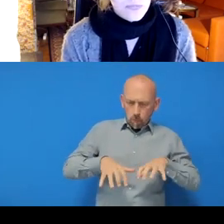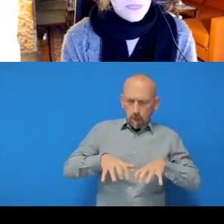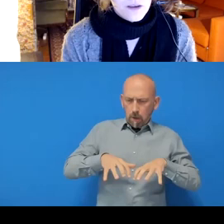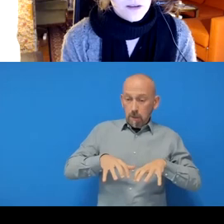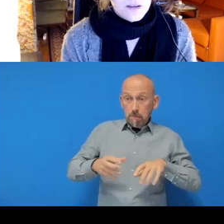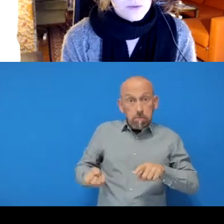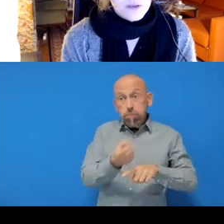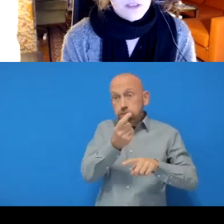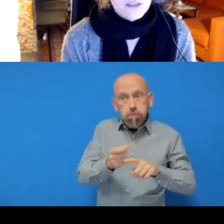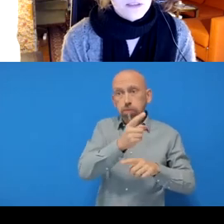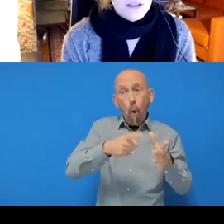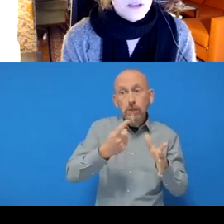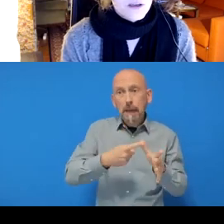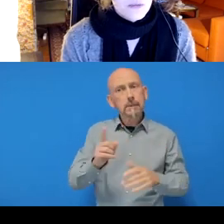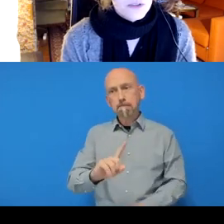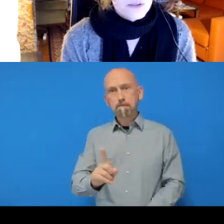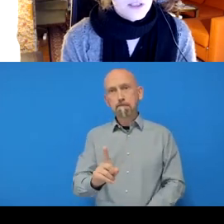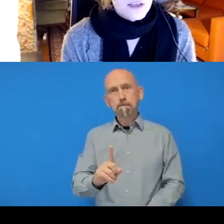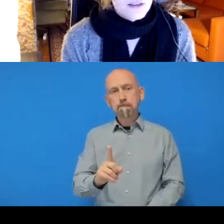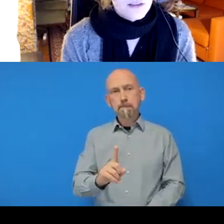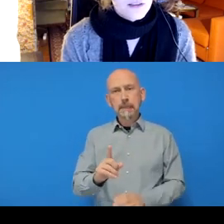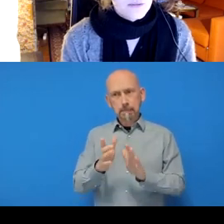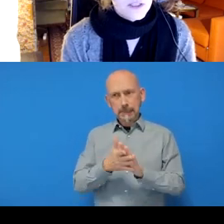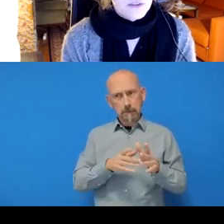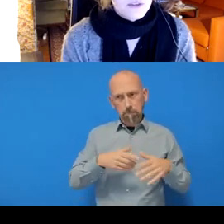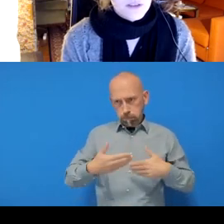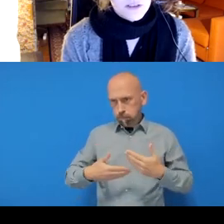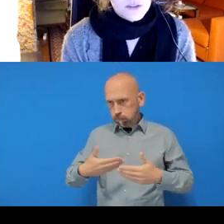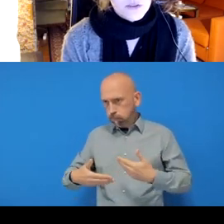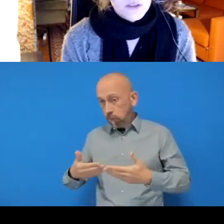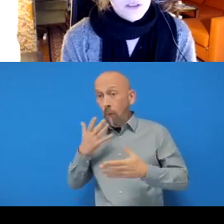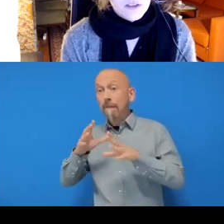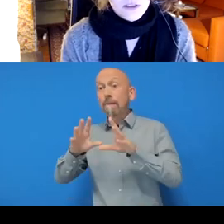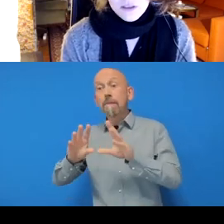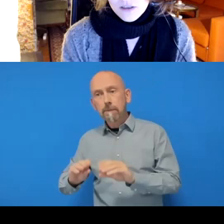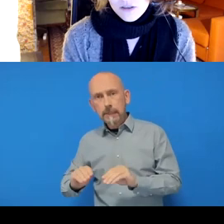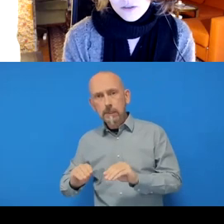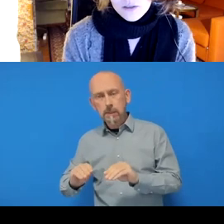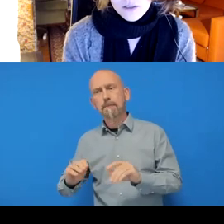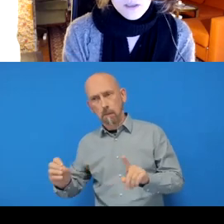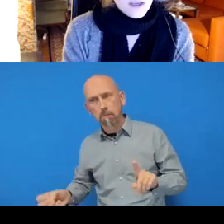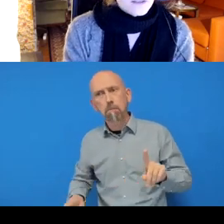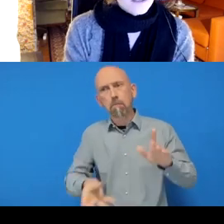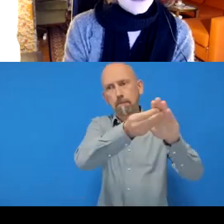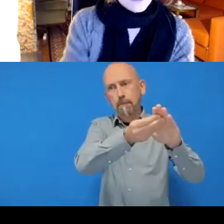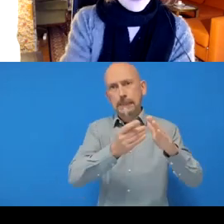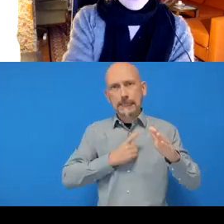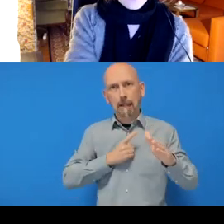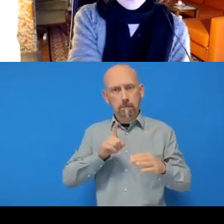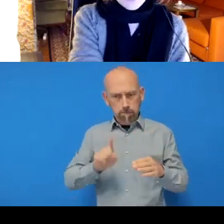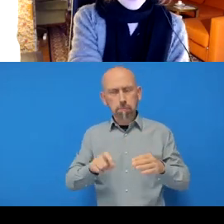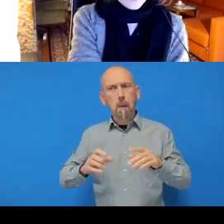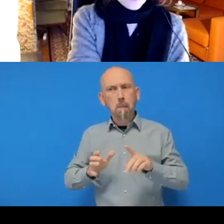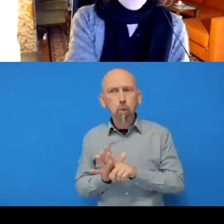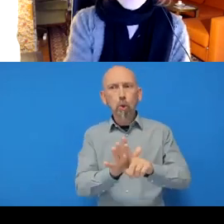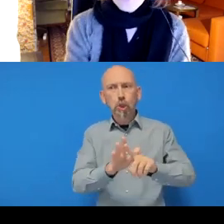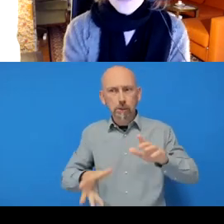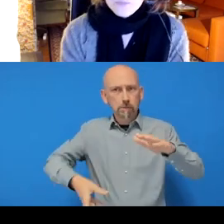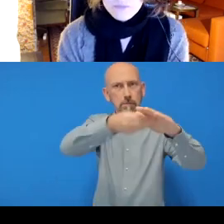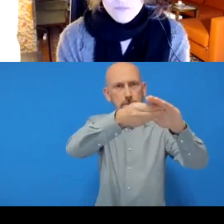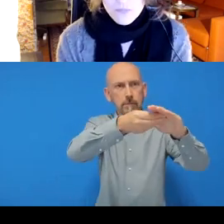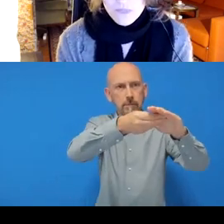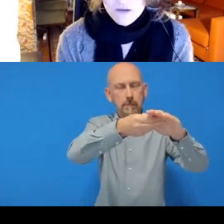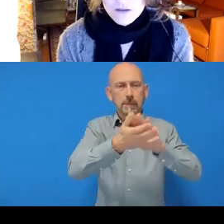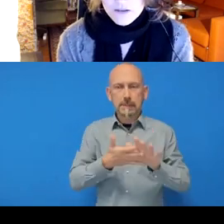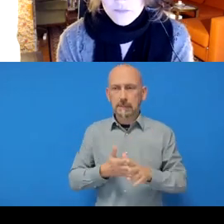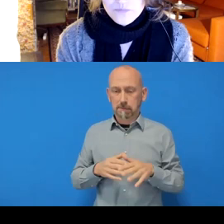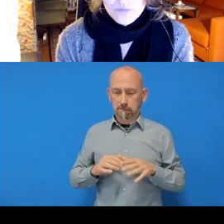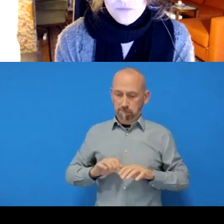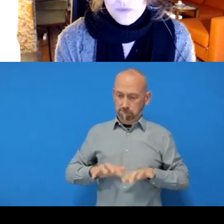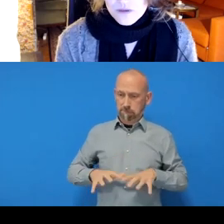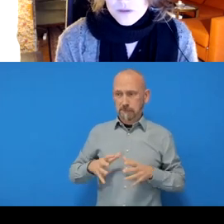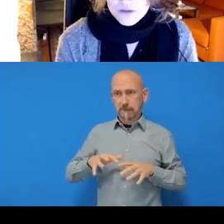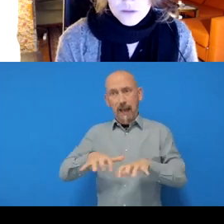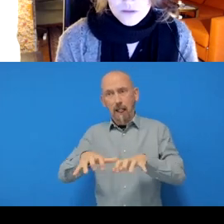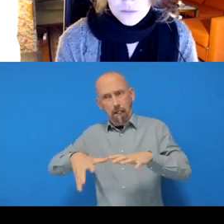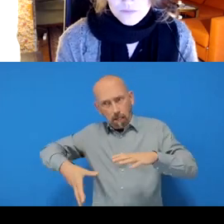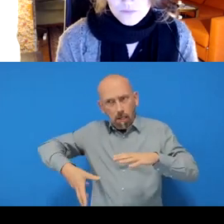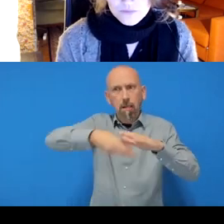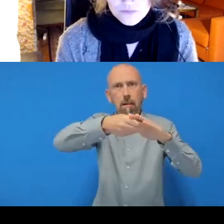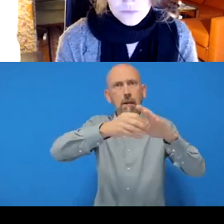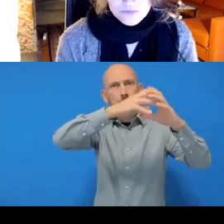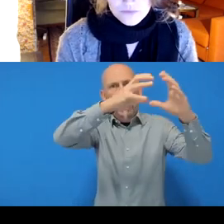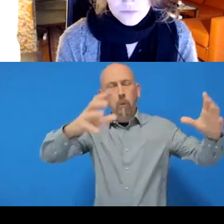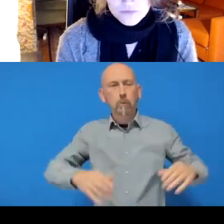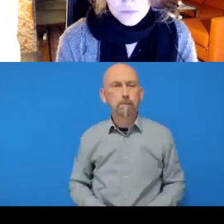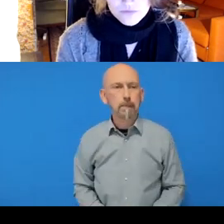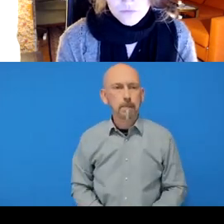That's why we need to push again to make sure that our two- our local and our GitHub copies are up to date, okay?